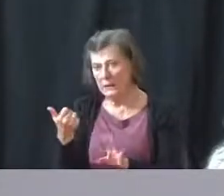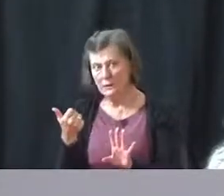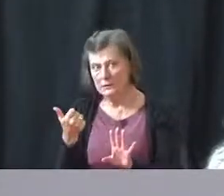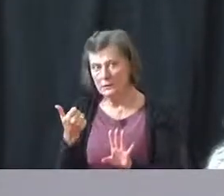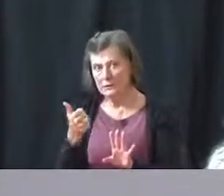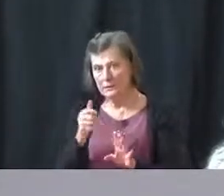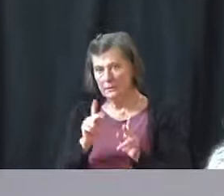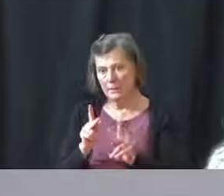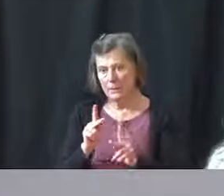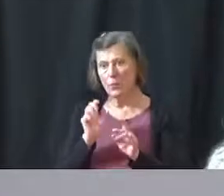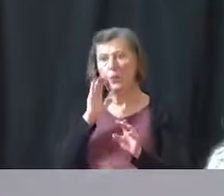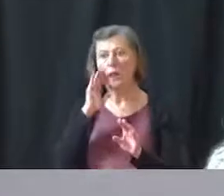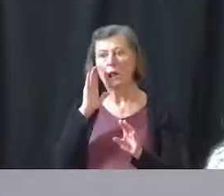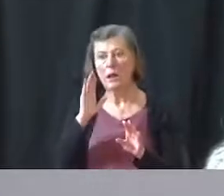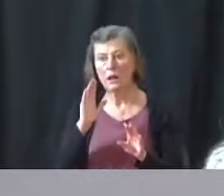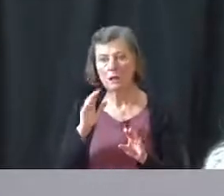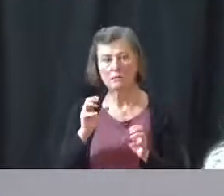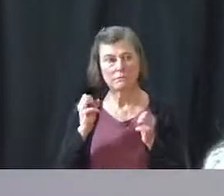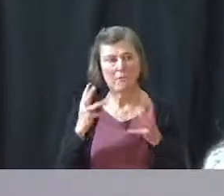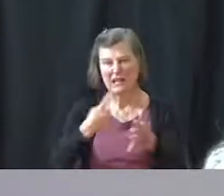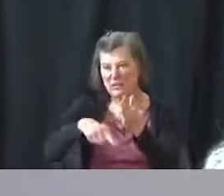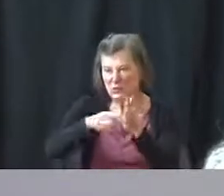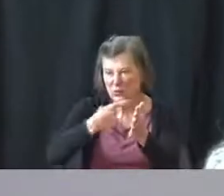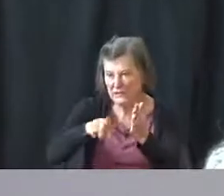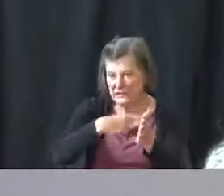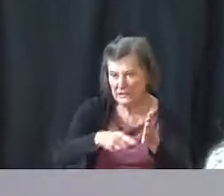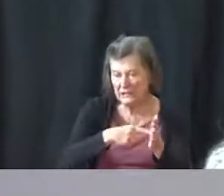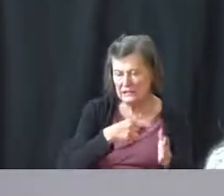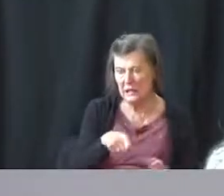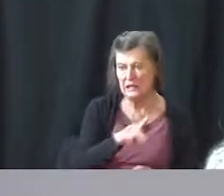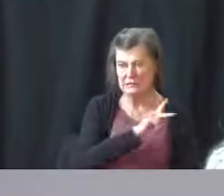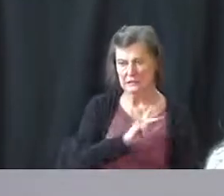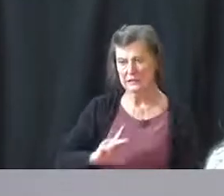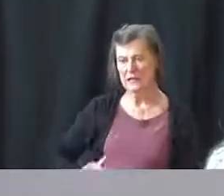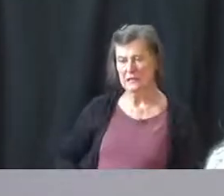He was roundly criticized by everyone at the time, practically everyone at the time, until